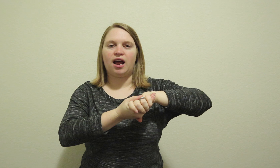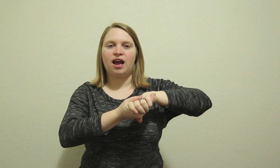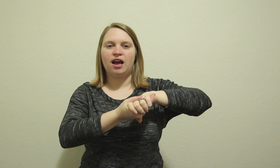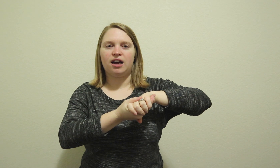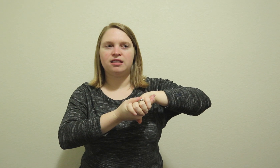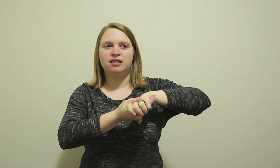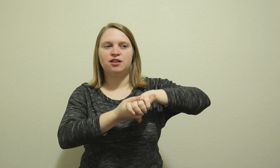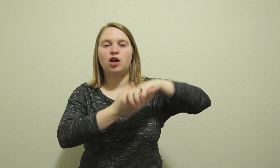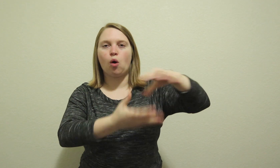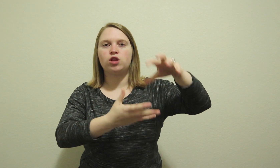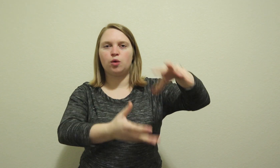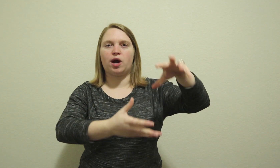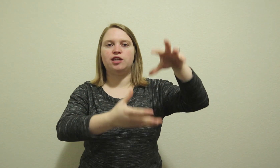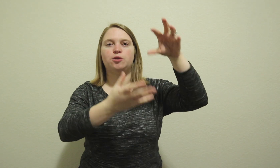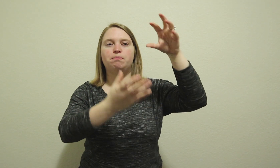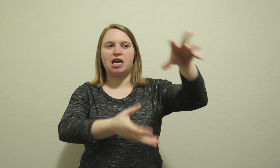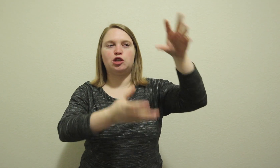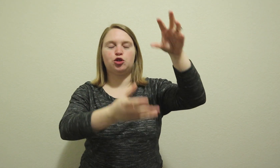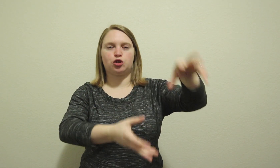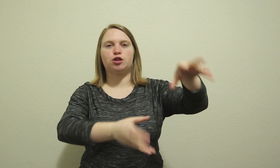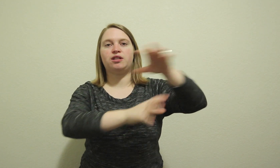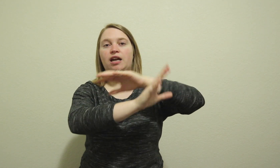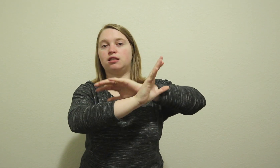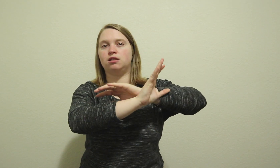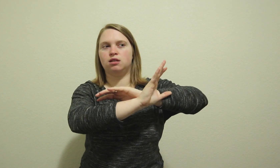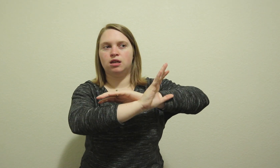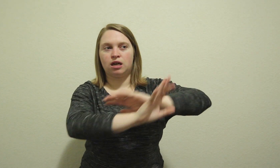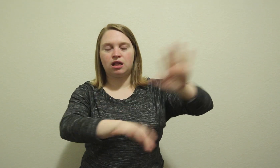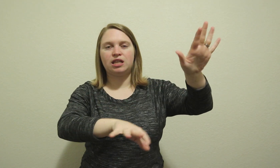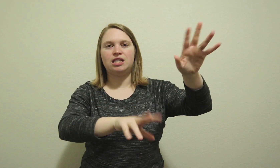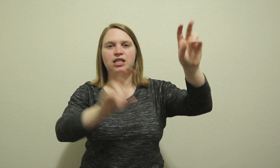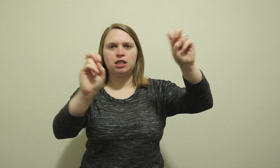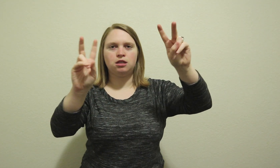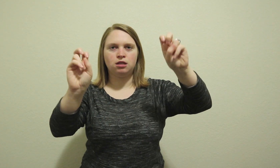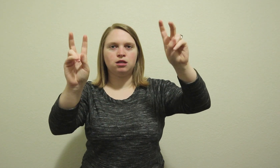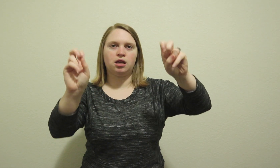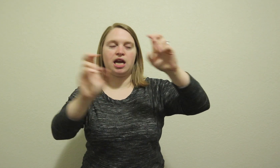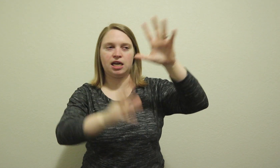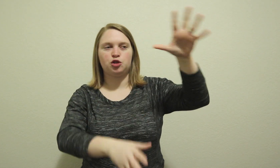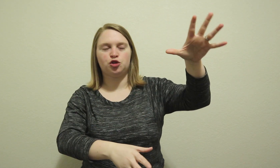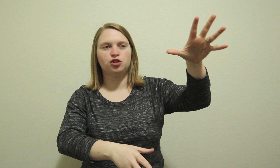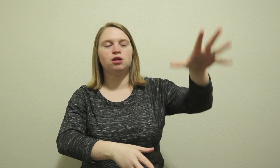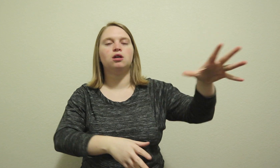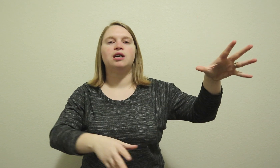and the only way to make sure that is clean-ish is